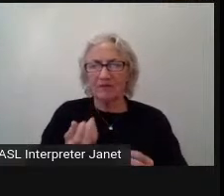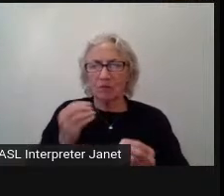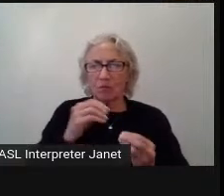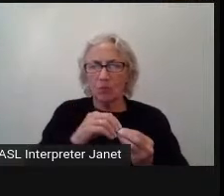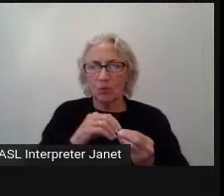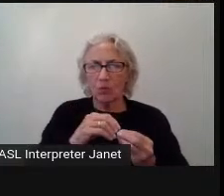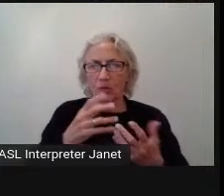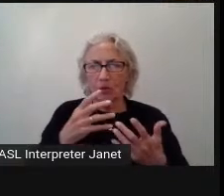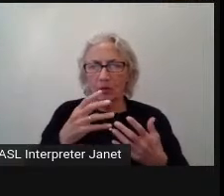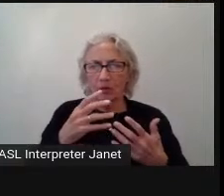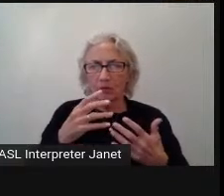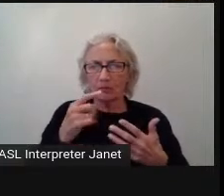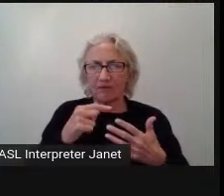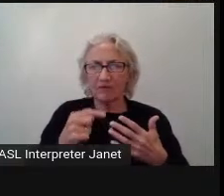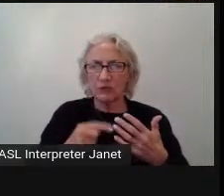2 we have added